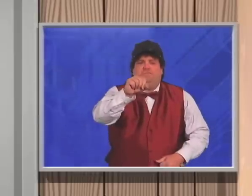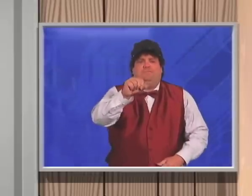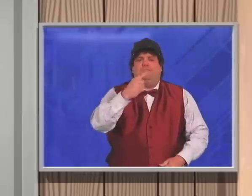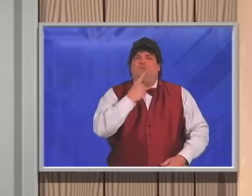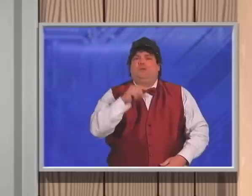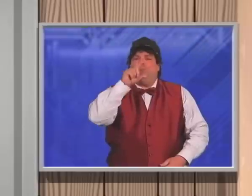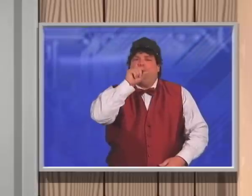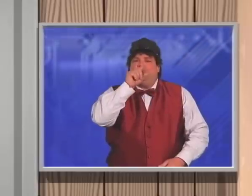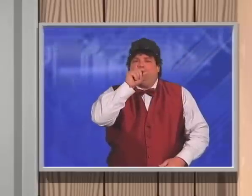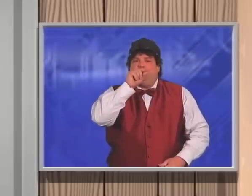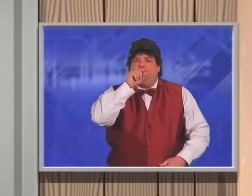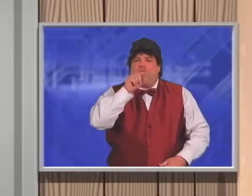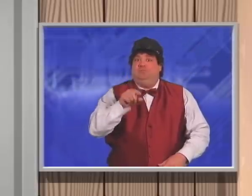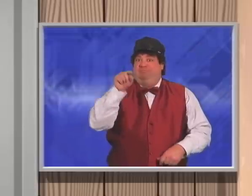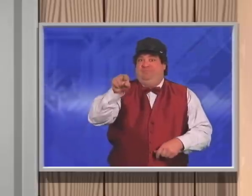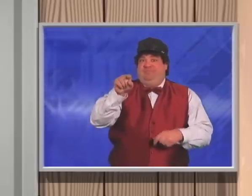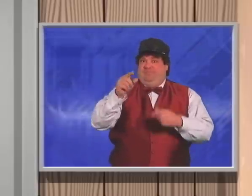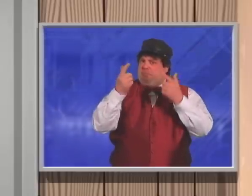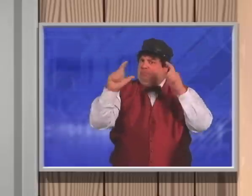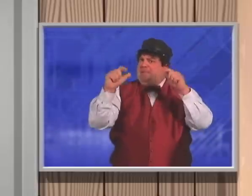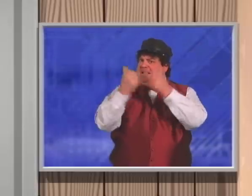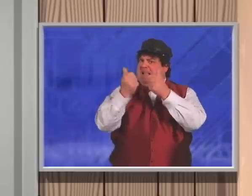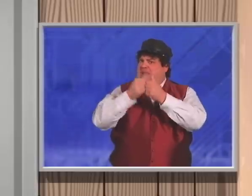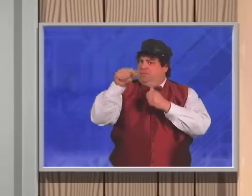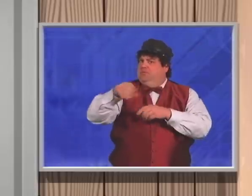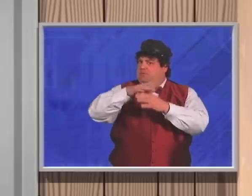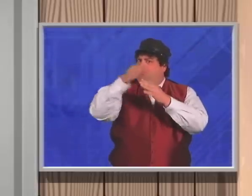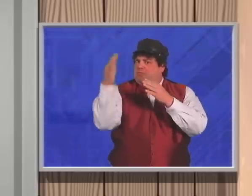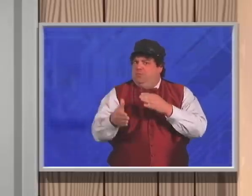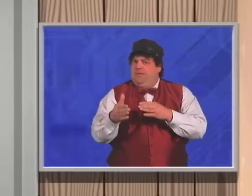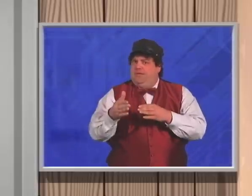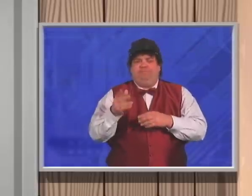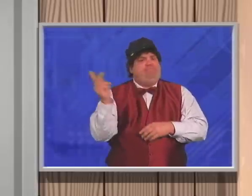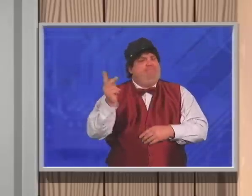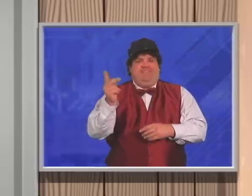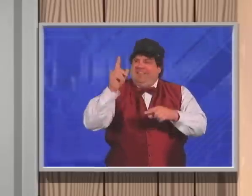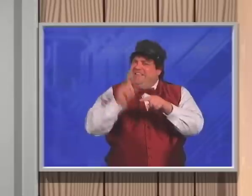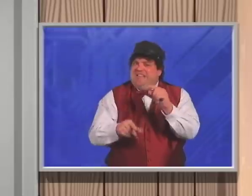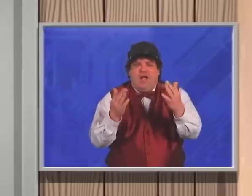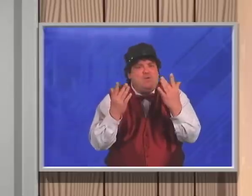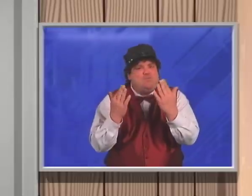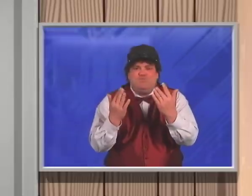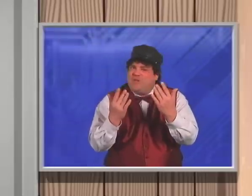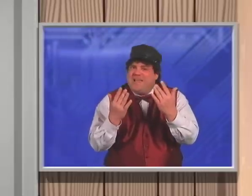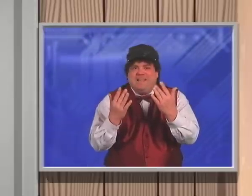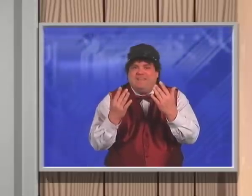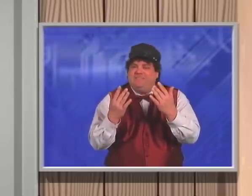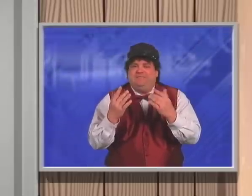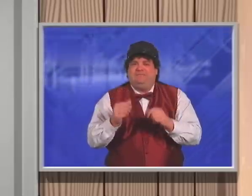ESPECIALLY THE CARDINALS. THERE'S A BIG GAME THIS WEEKEND, AND THEY CAN HARDLY WAIT.